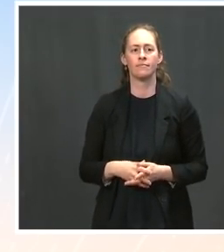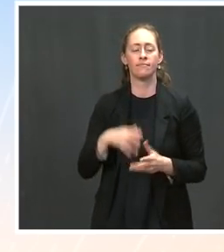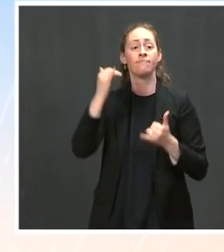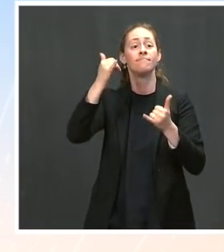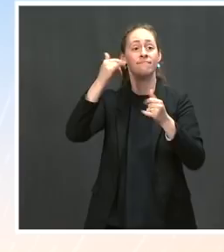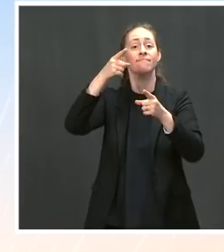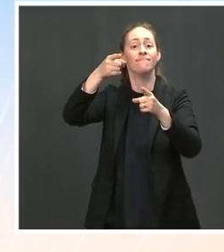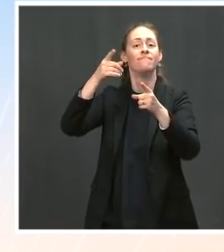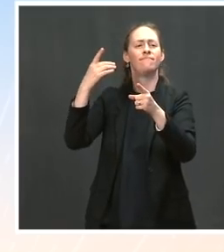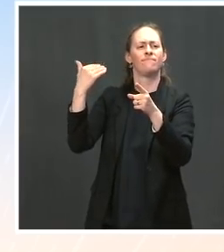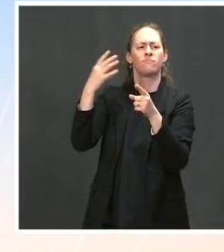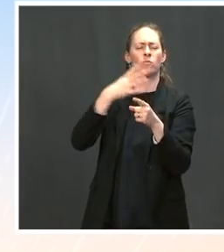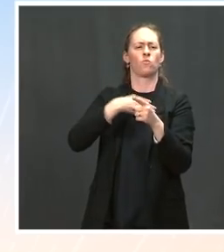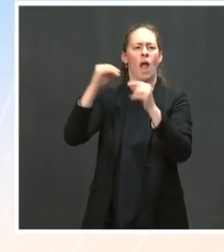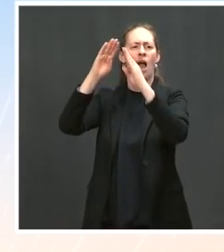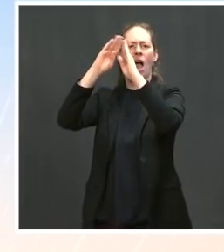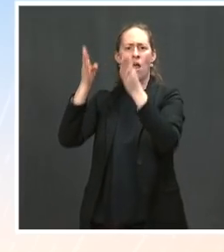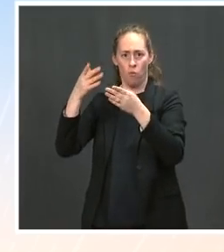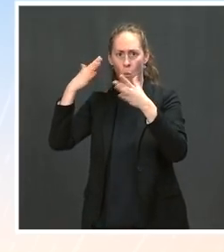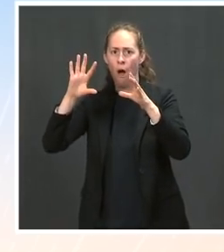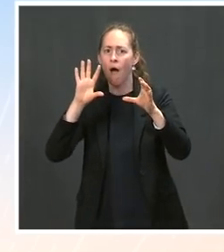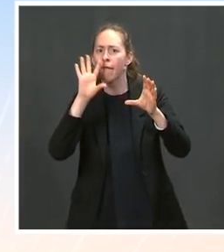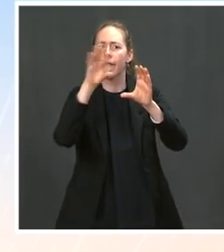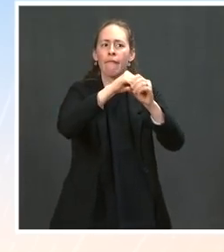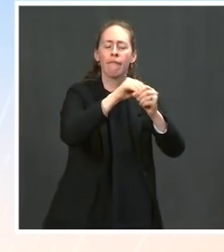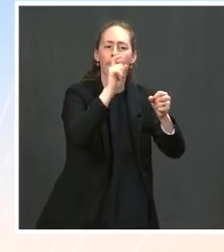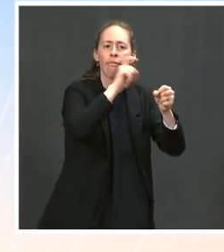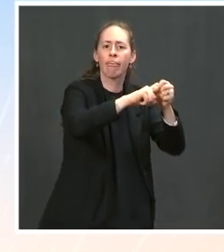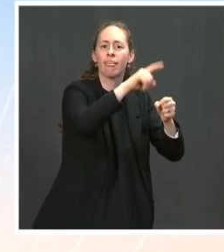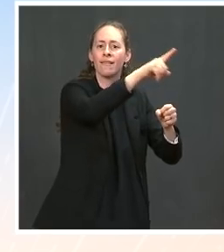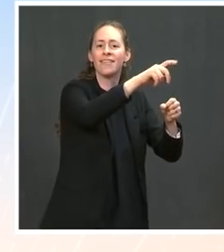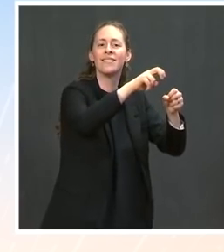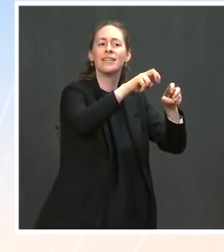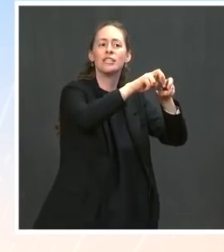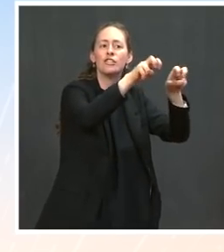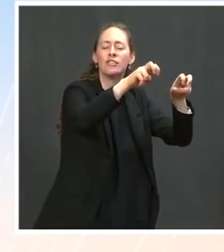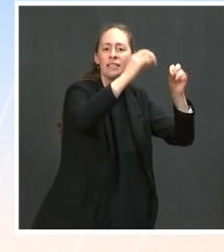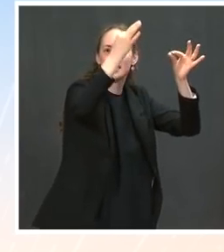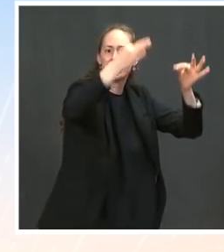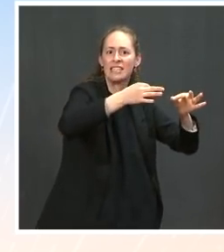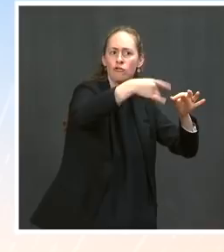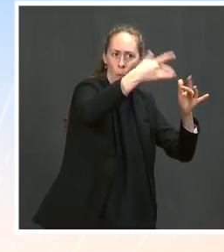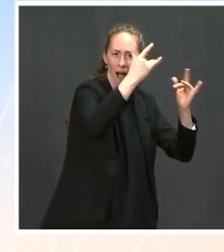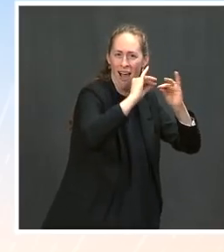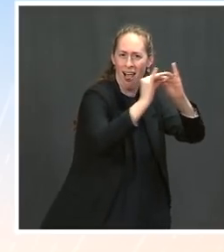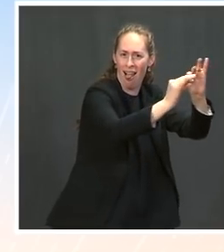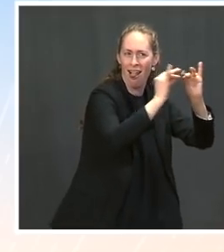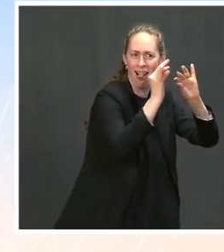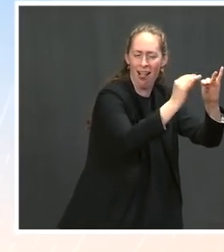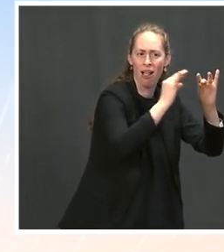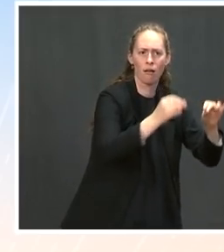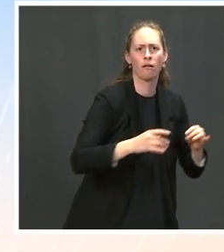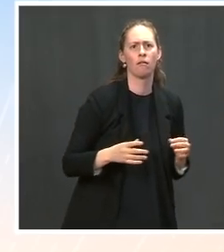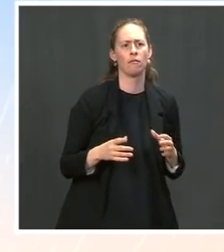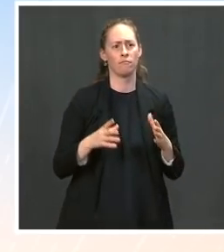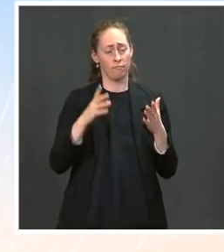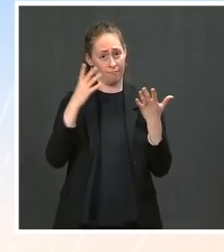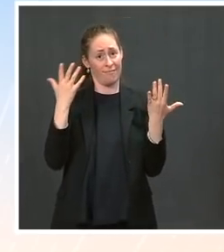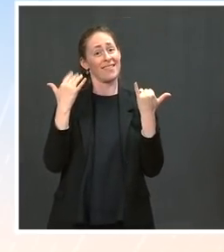but, of course, the jury is still deliberating. So, what changed? Ms. Psaki: Well, the jury is now sequestered, which is a significant change.